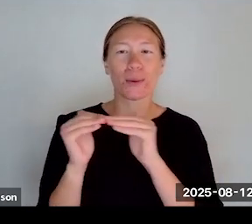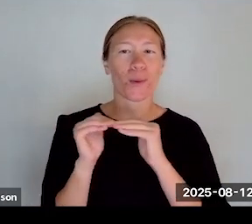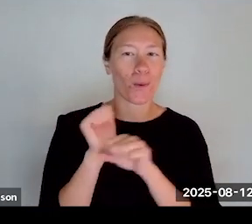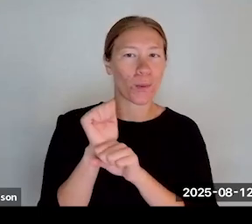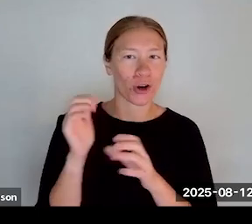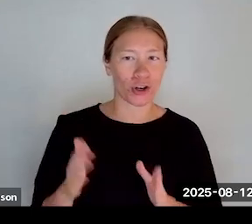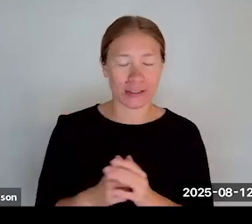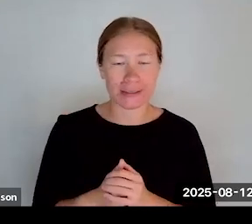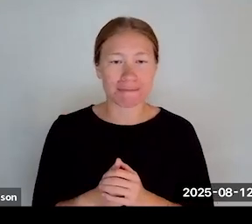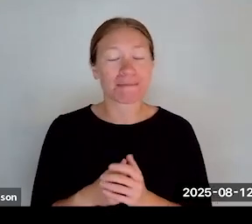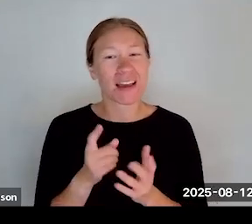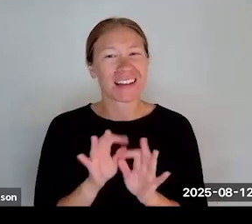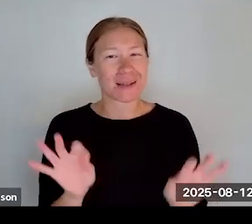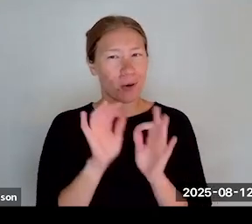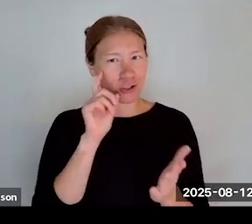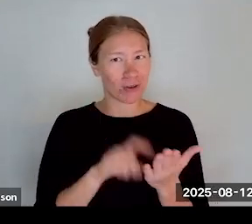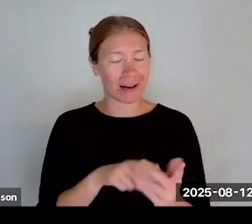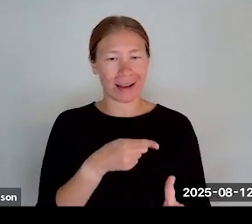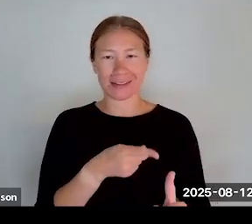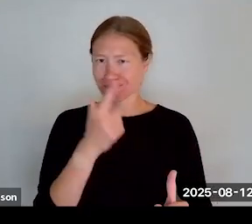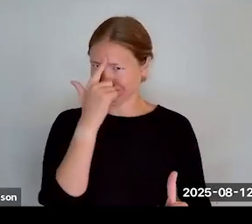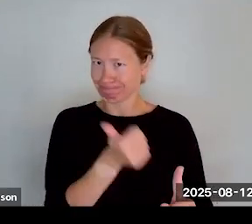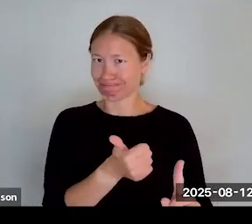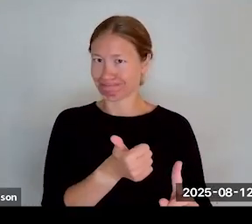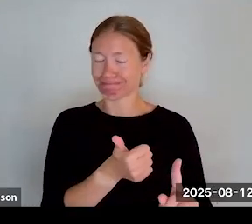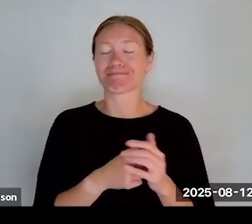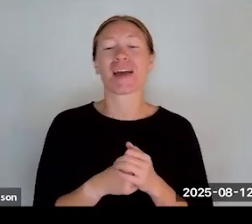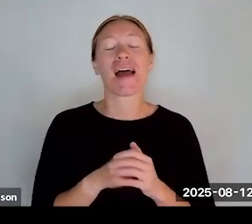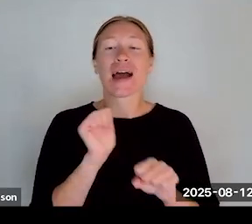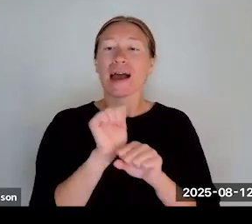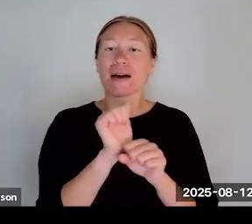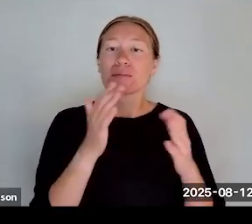that the disclosure is entirely voluntary. Employees are not required